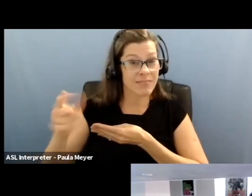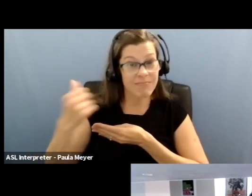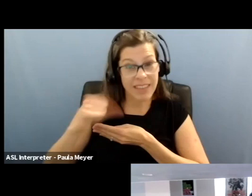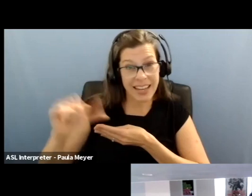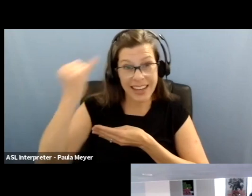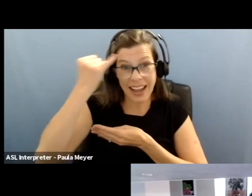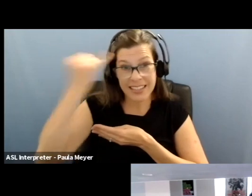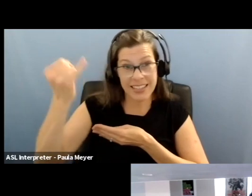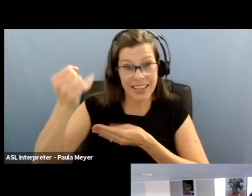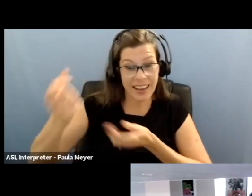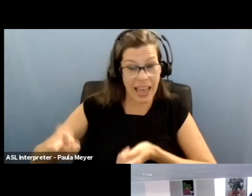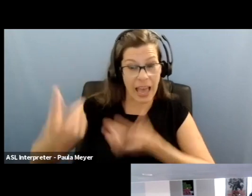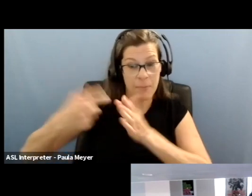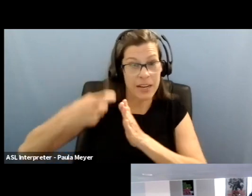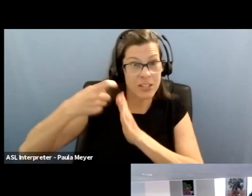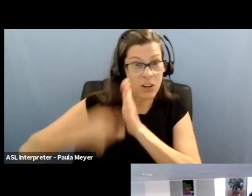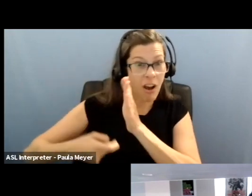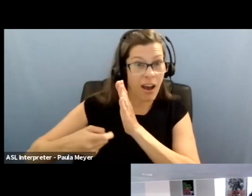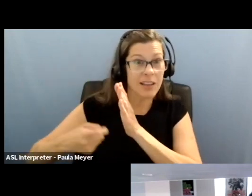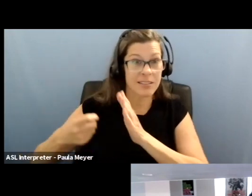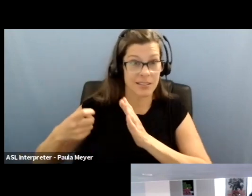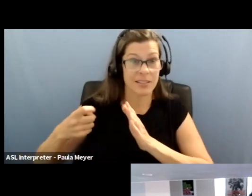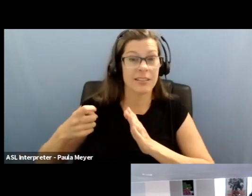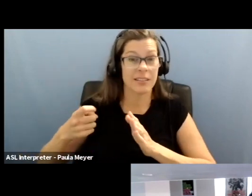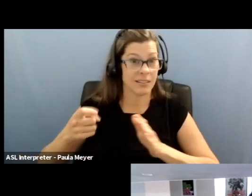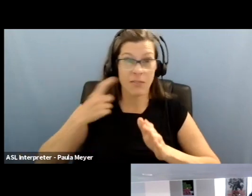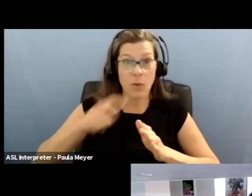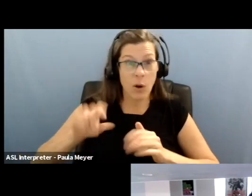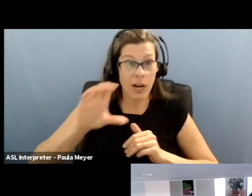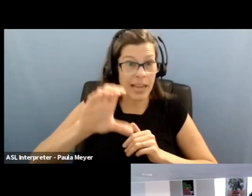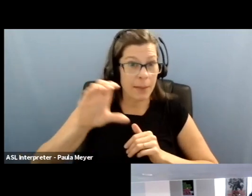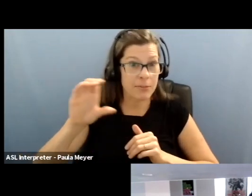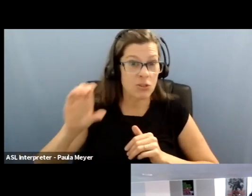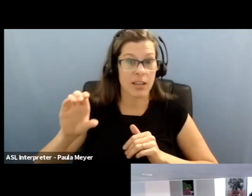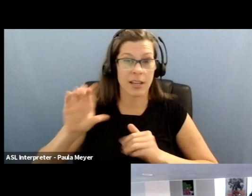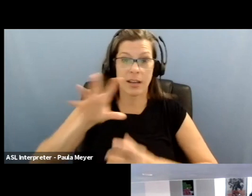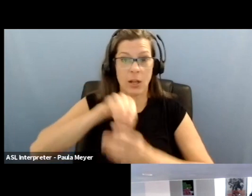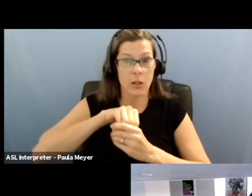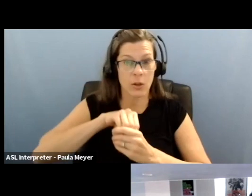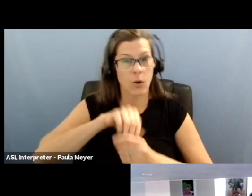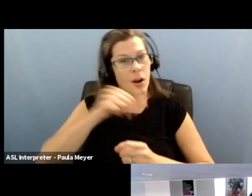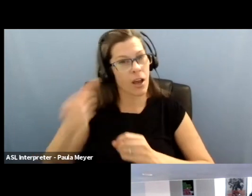getting personalized captions would ensue? Or even any other technical add-ons that you’ve mentioned?